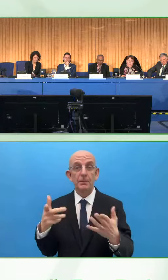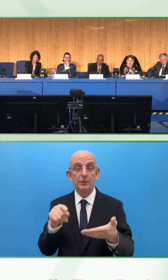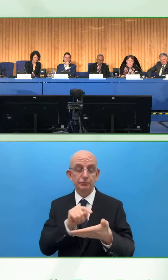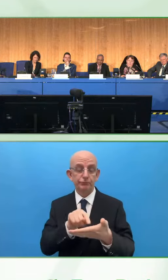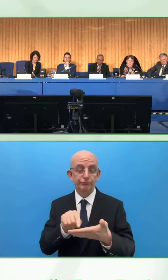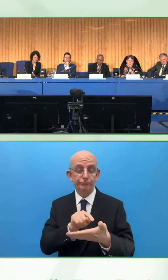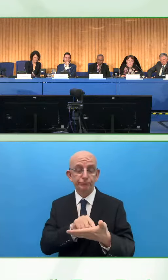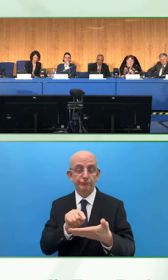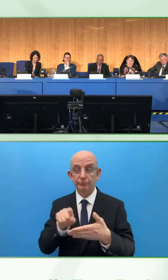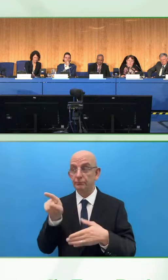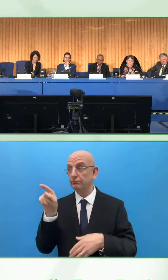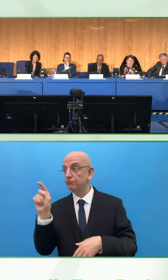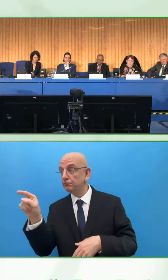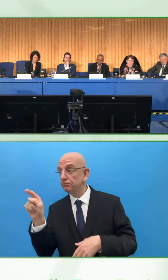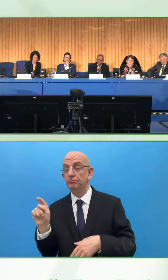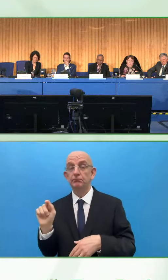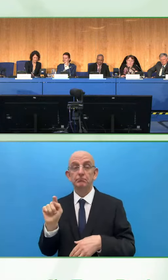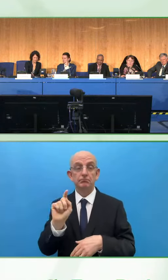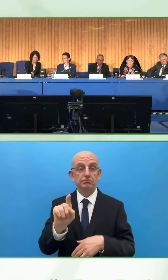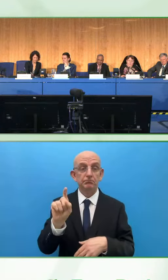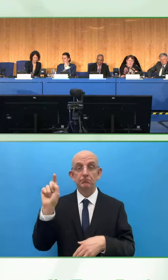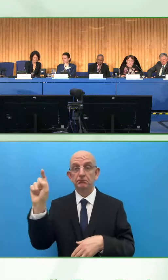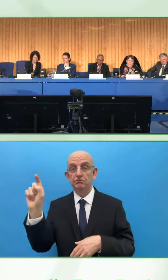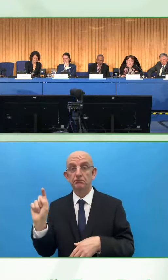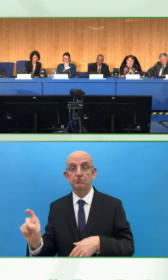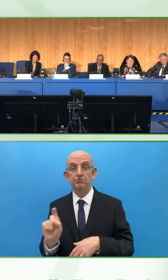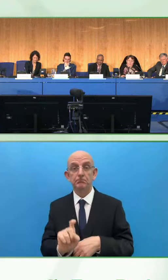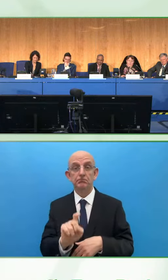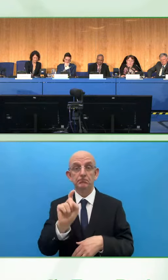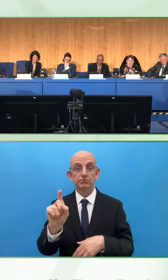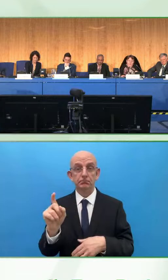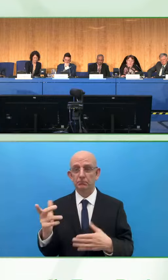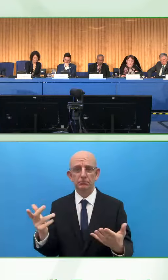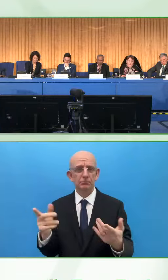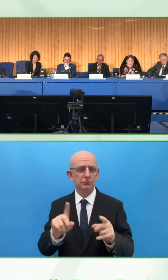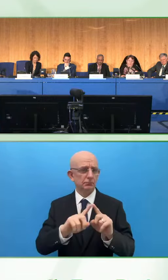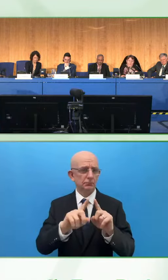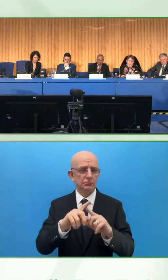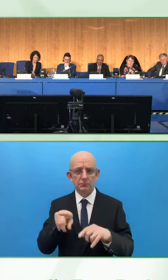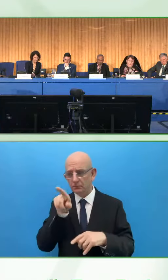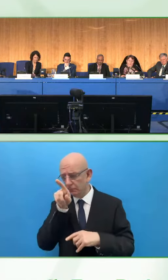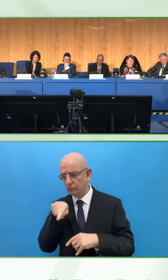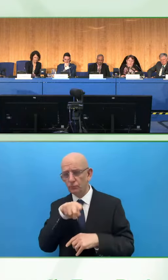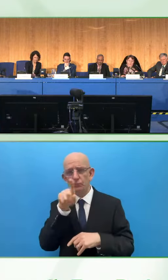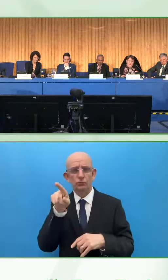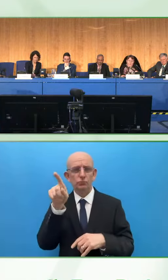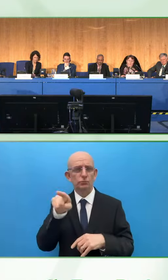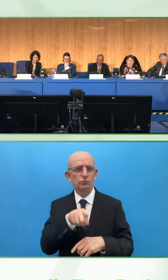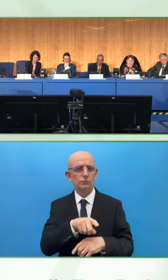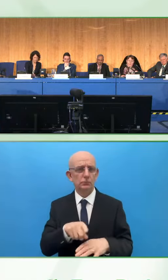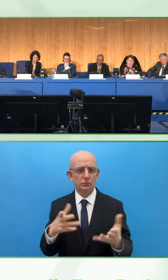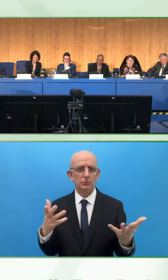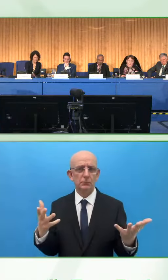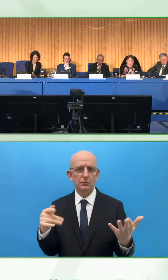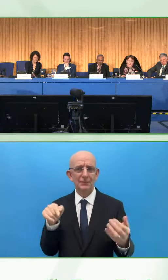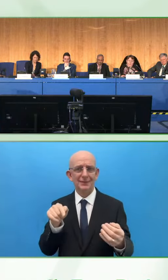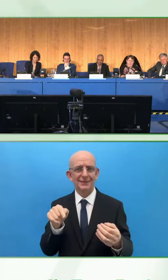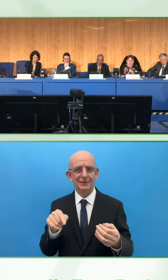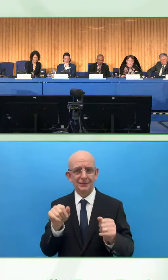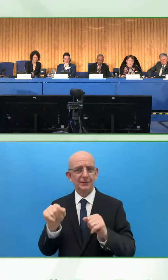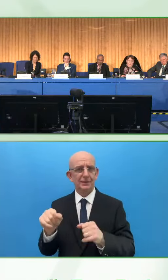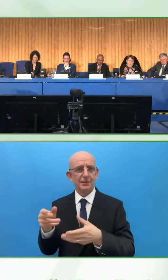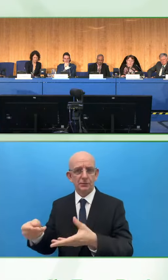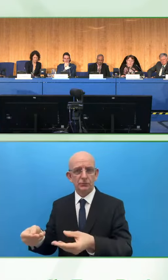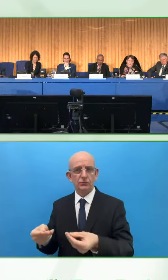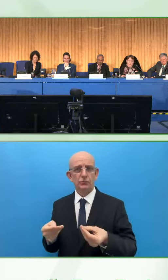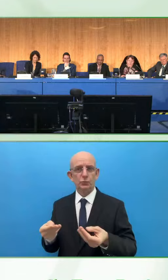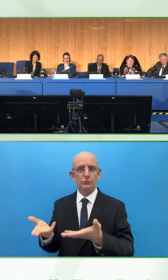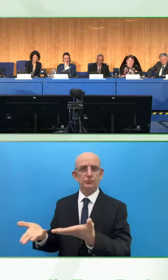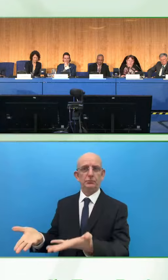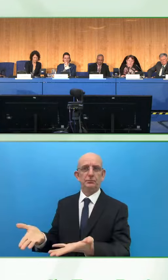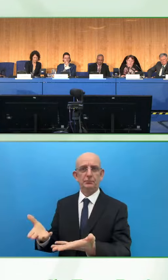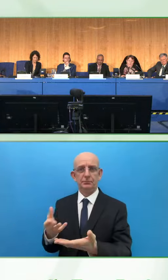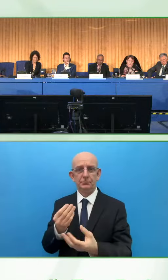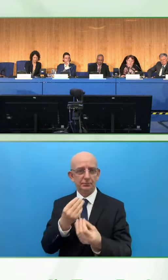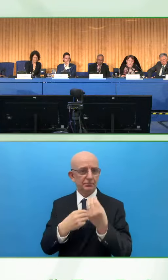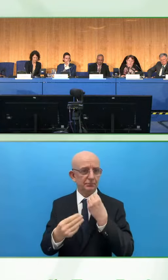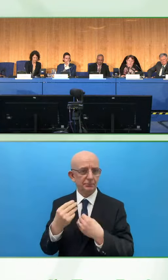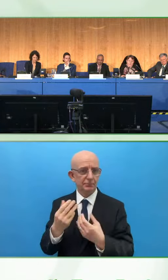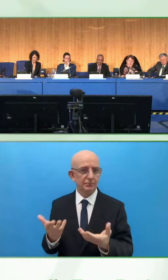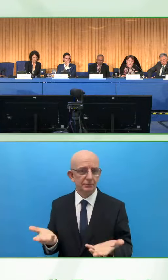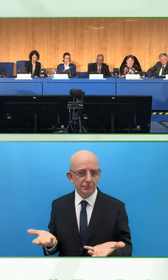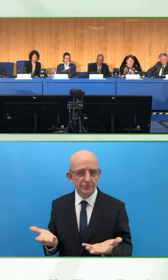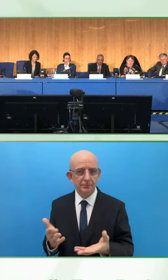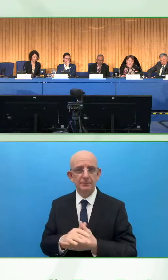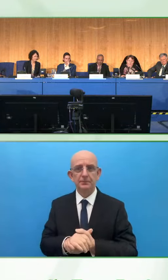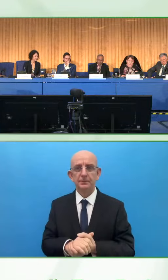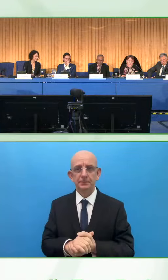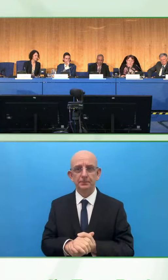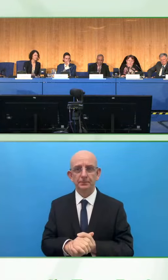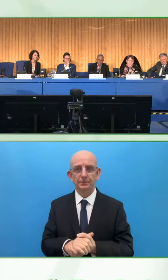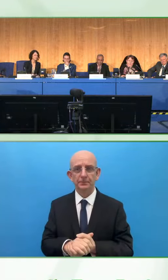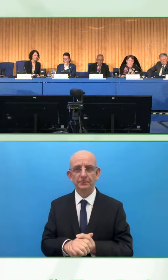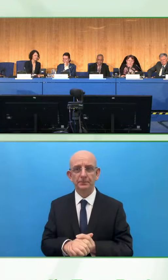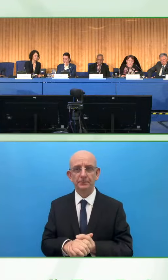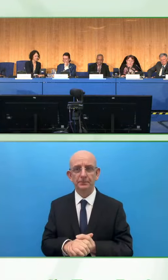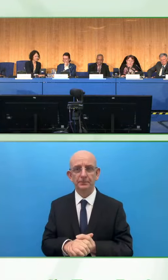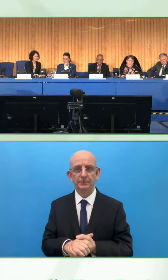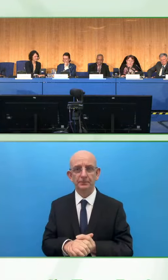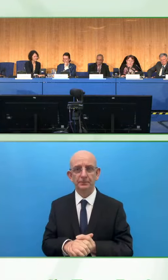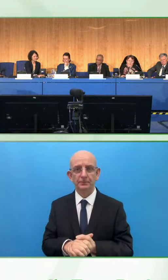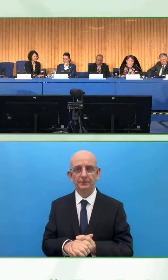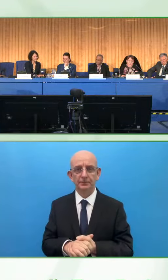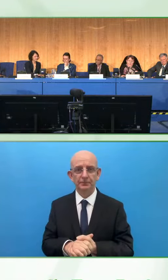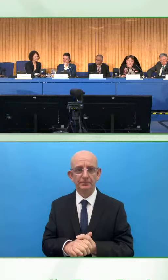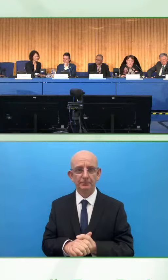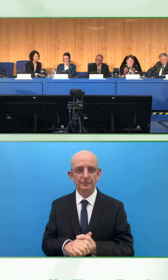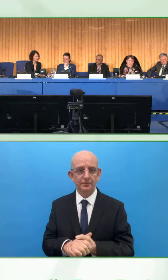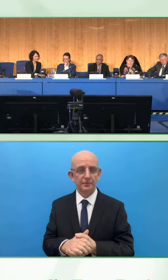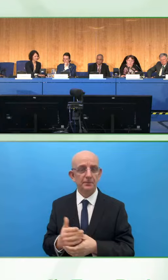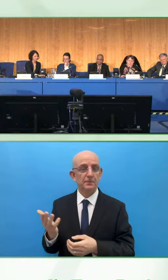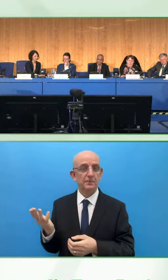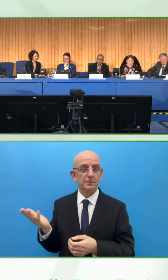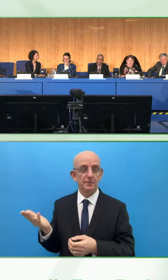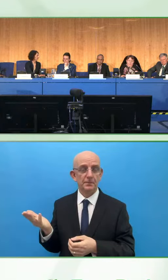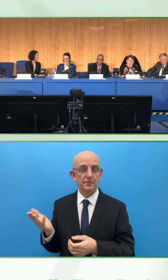A can use this for short jobs, the button to open it.